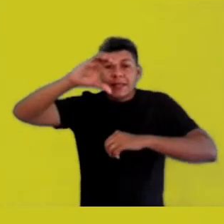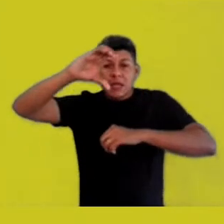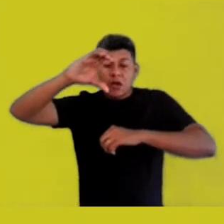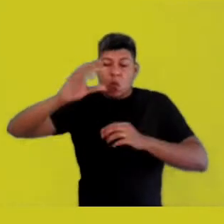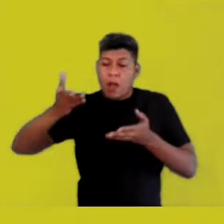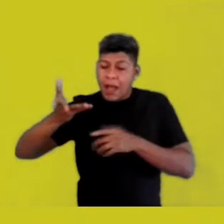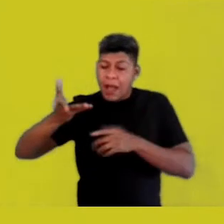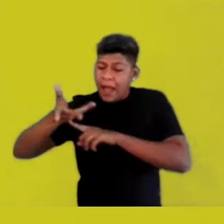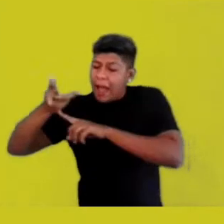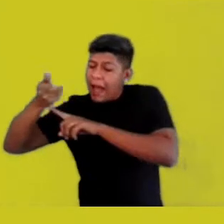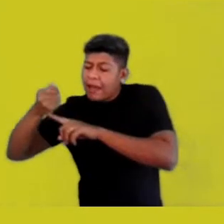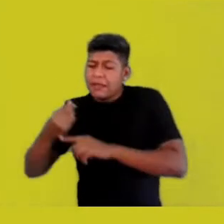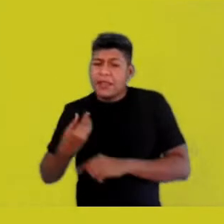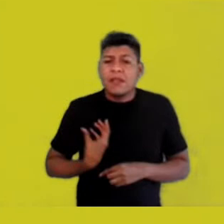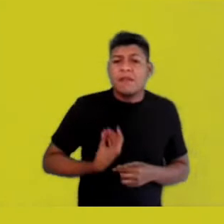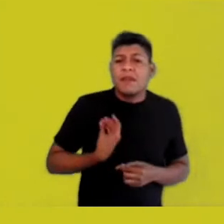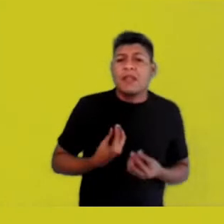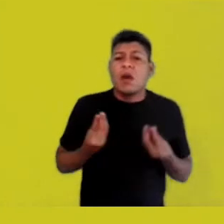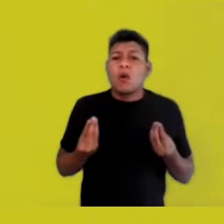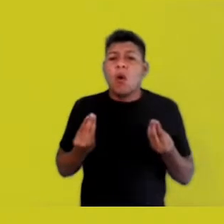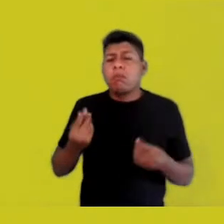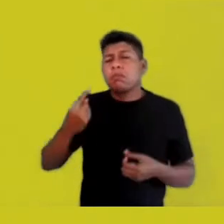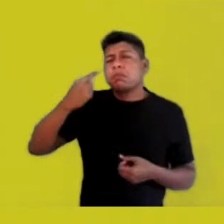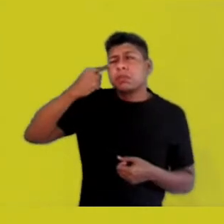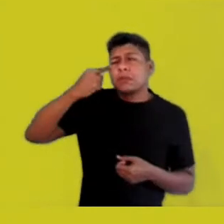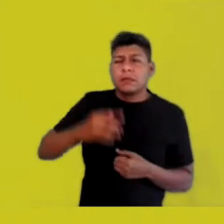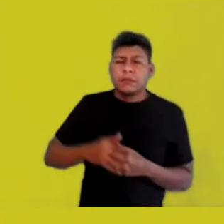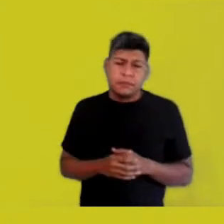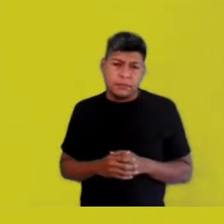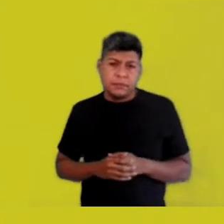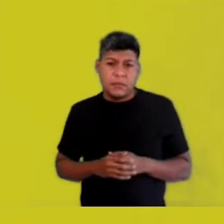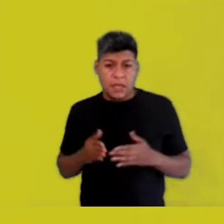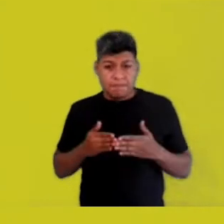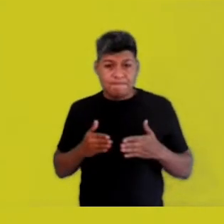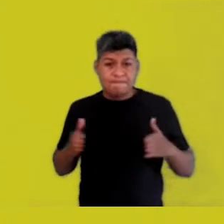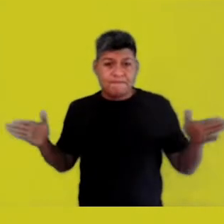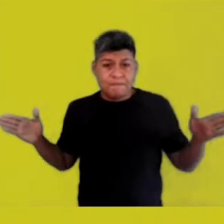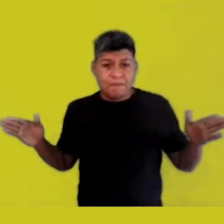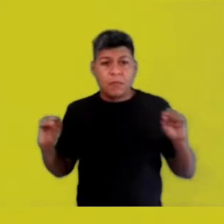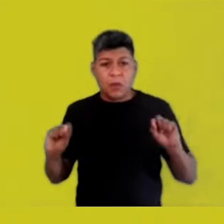The purpose of this Opening the Yards was - and I don’t want in any way